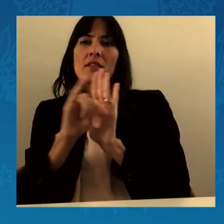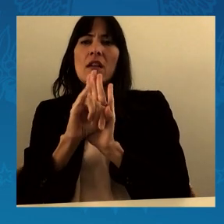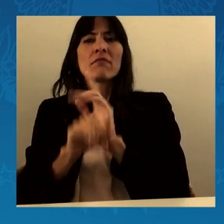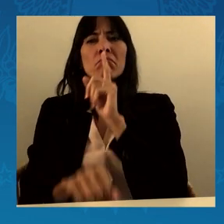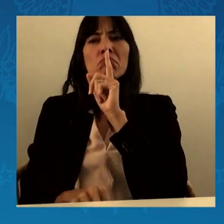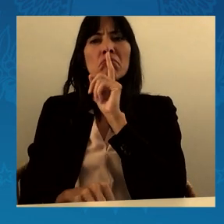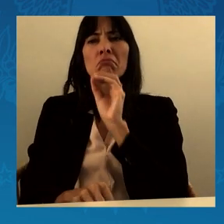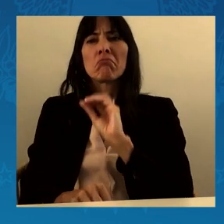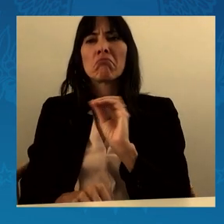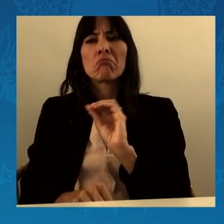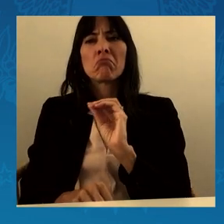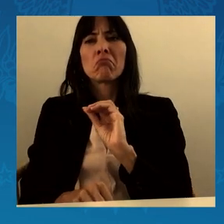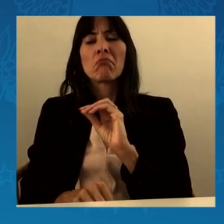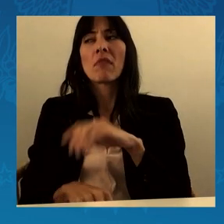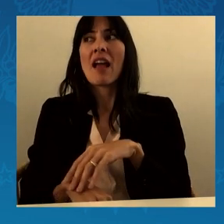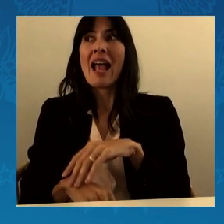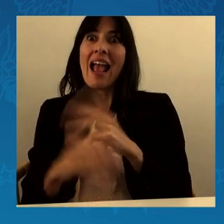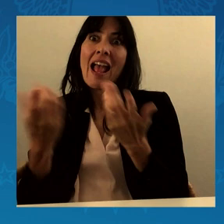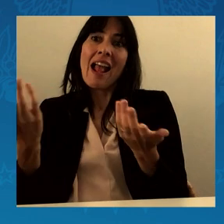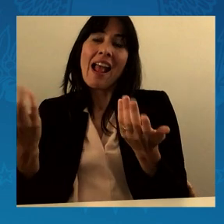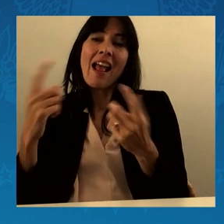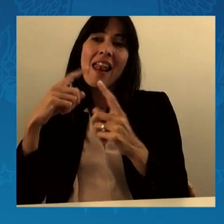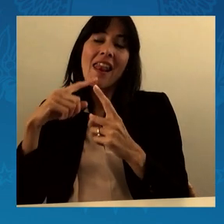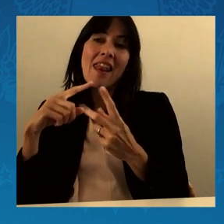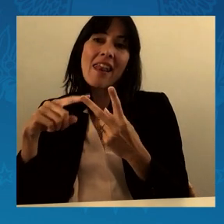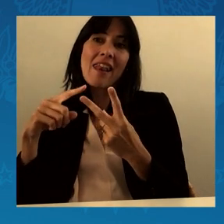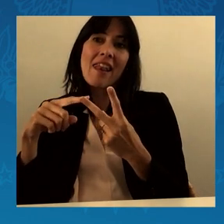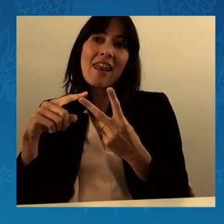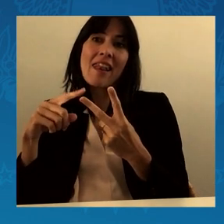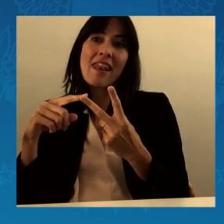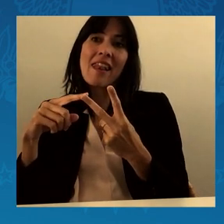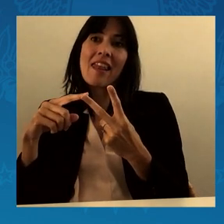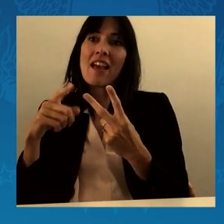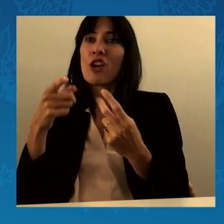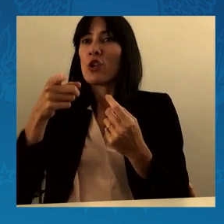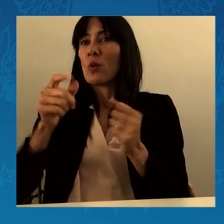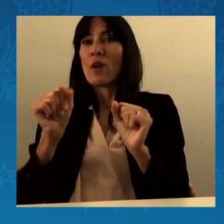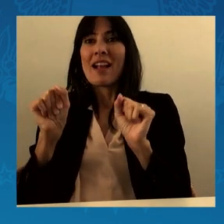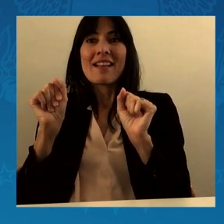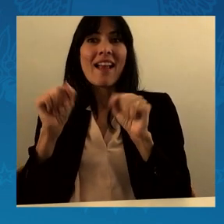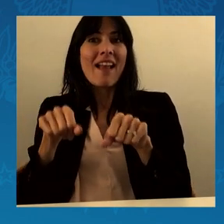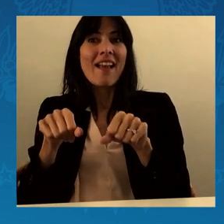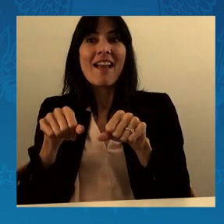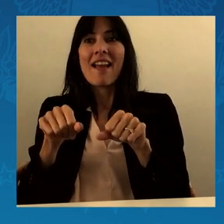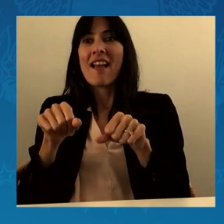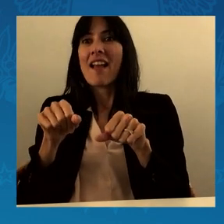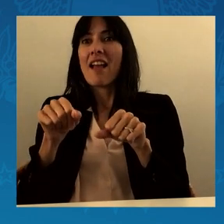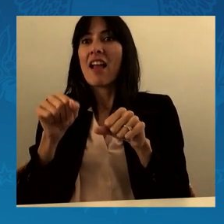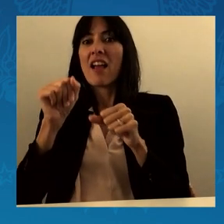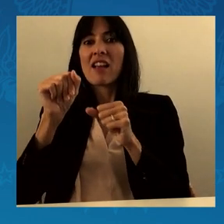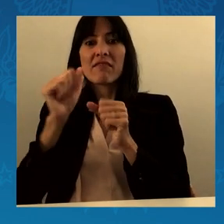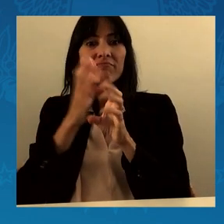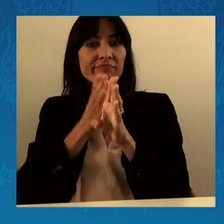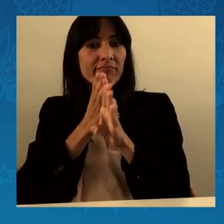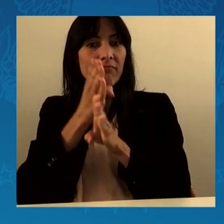you could you could be brilliant in science in STEM and you all probably if we had more time,